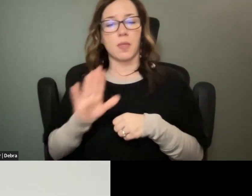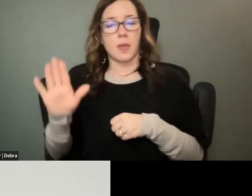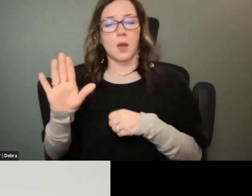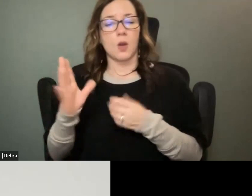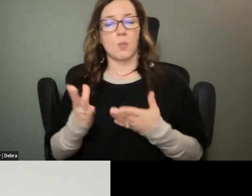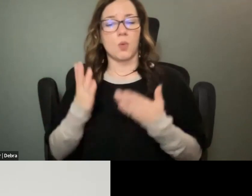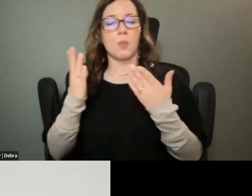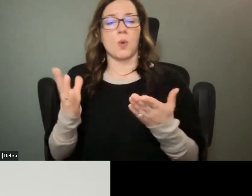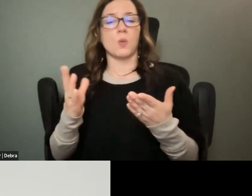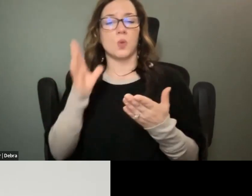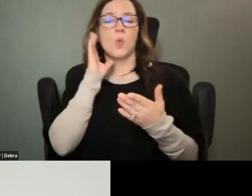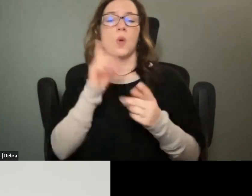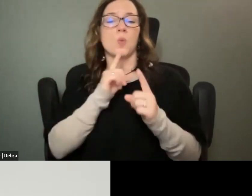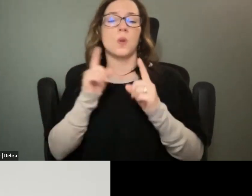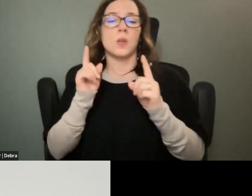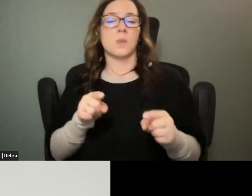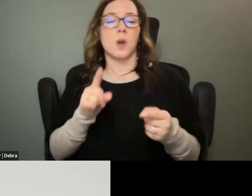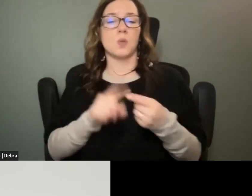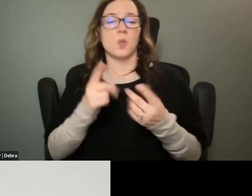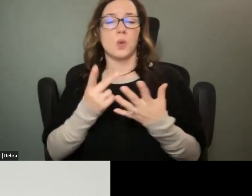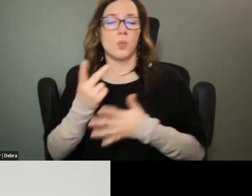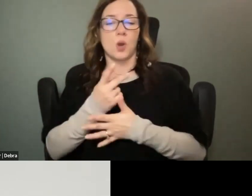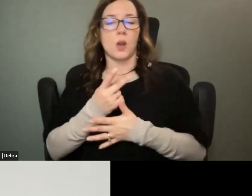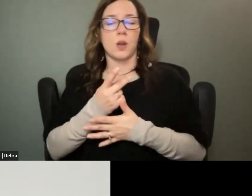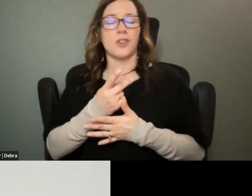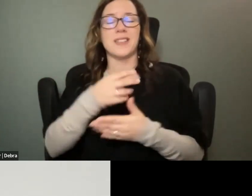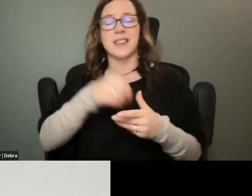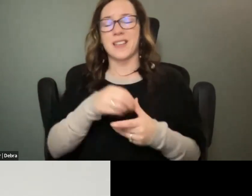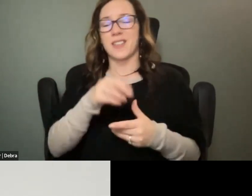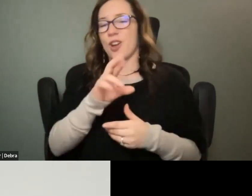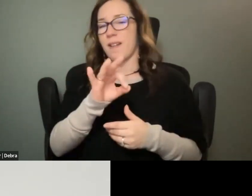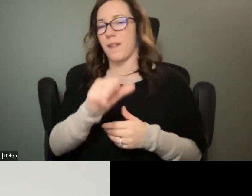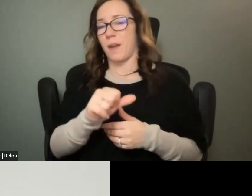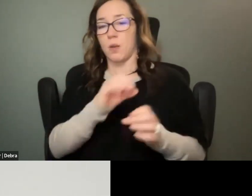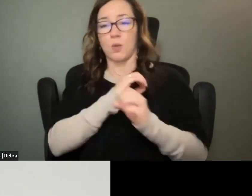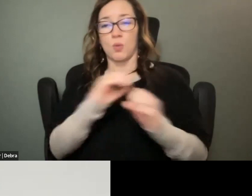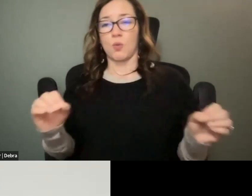respond to the priorities in the RFA so